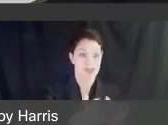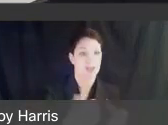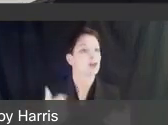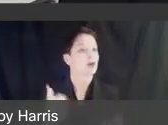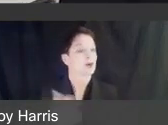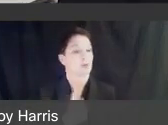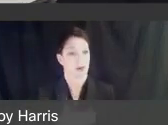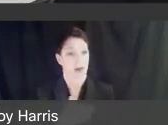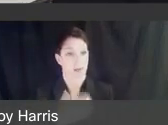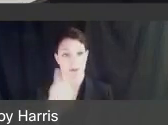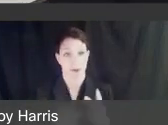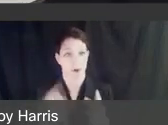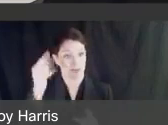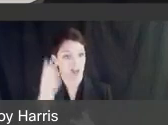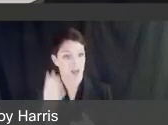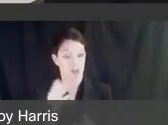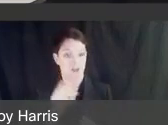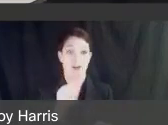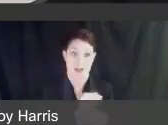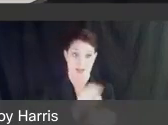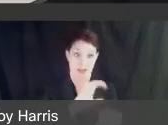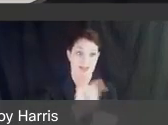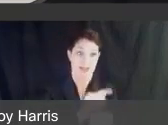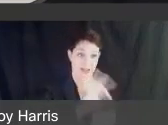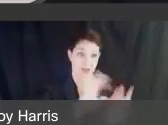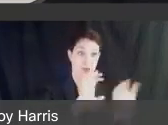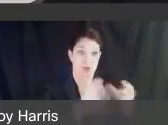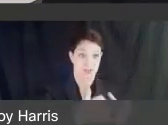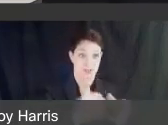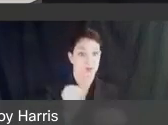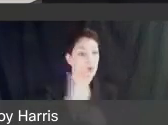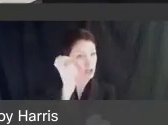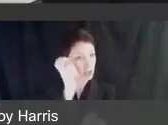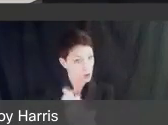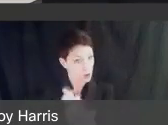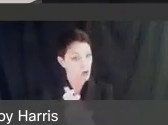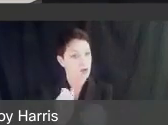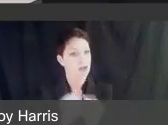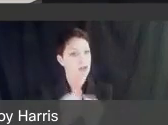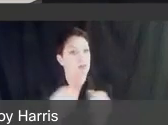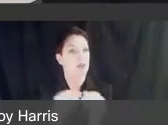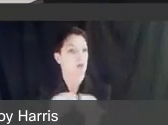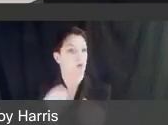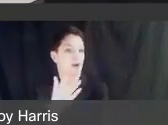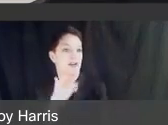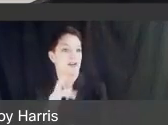Governor and the Task Force for working so hard to make more vaccine available to our region.